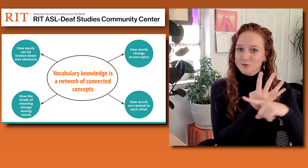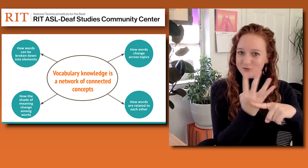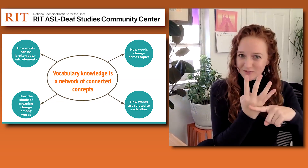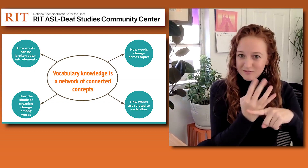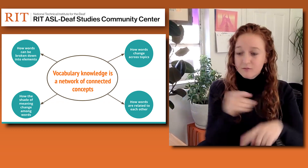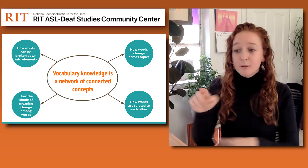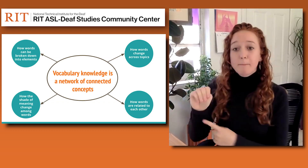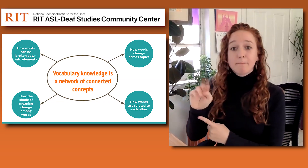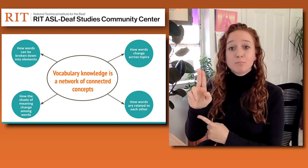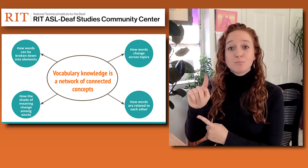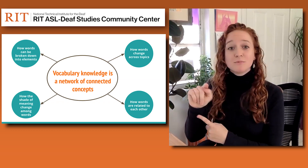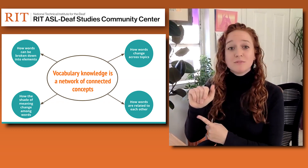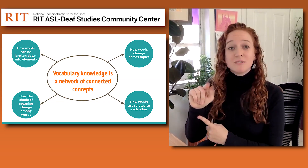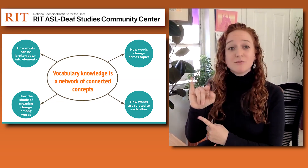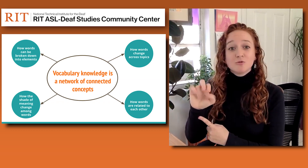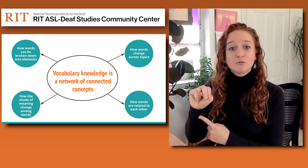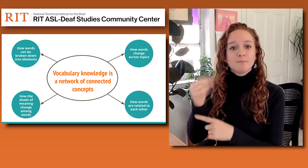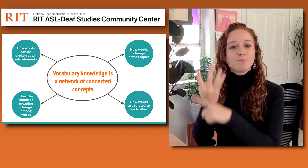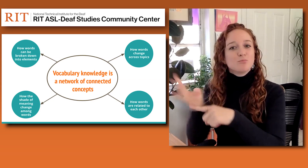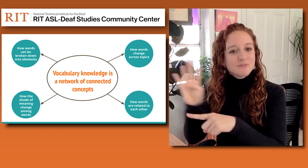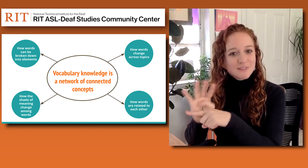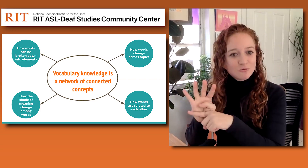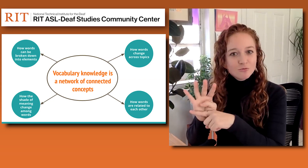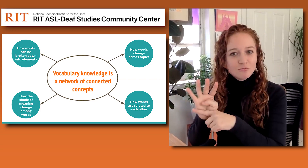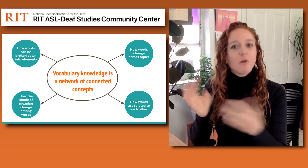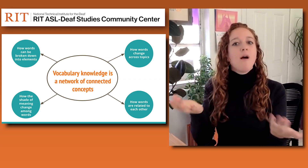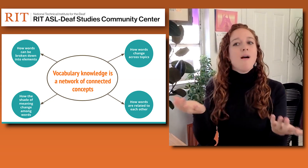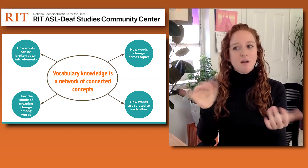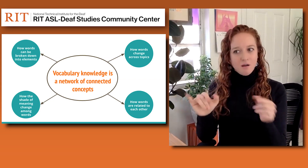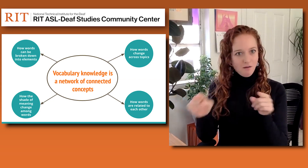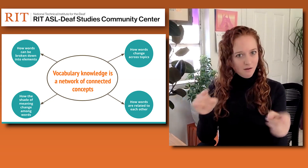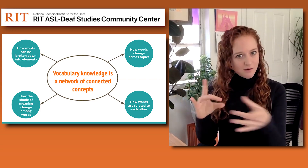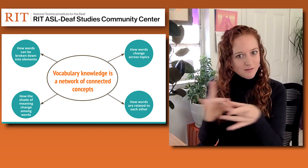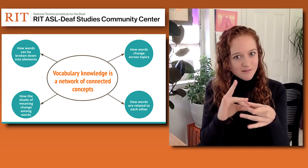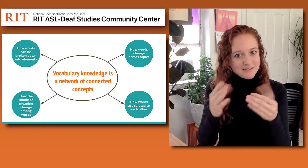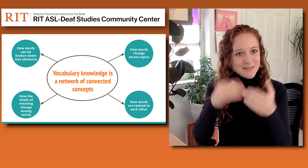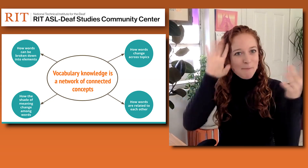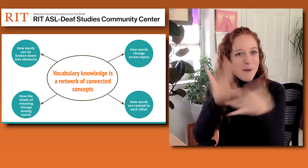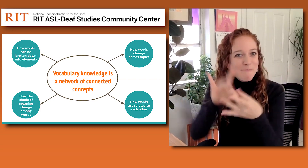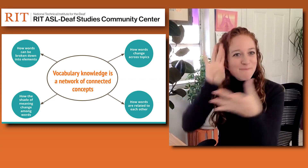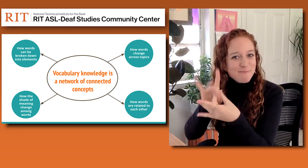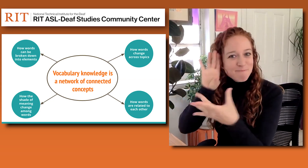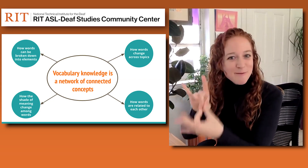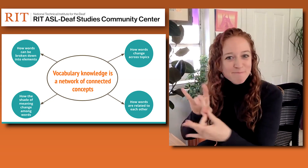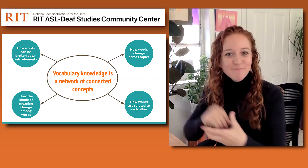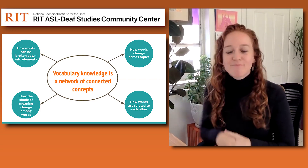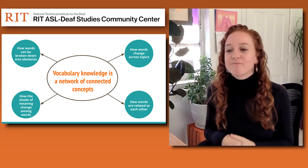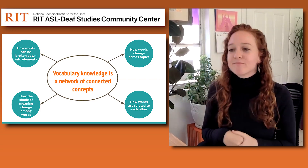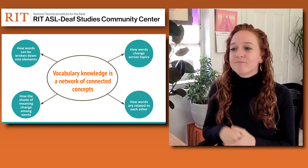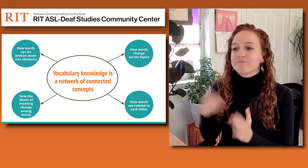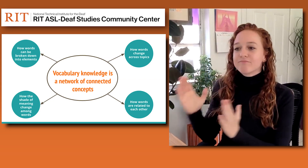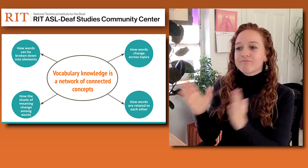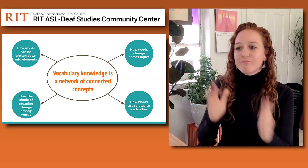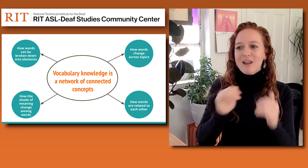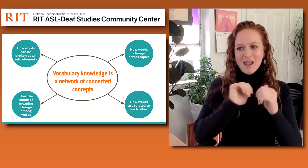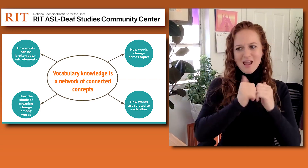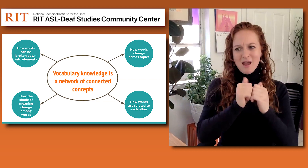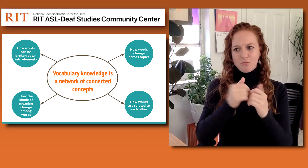So you have "gene," and then you have "mutation." We can see the connection between those concepts.